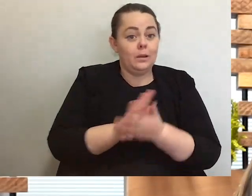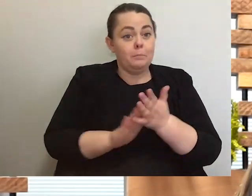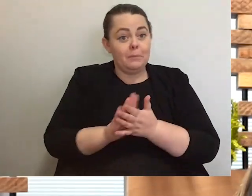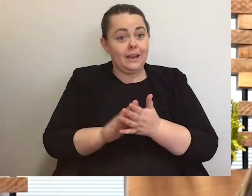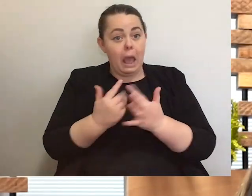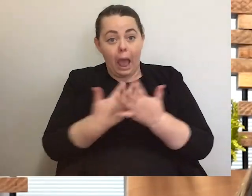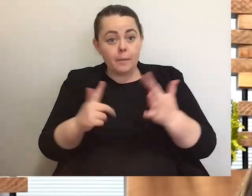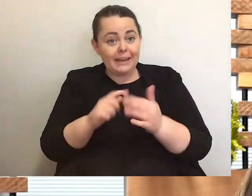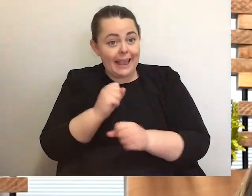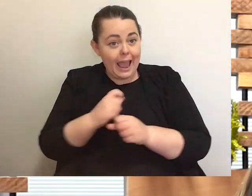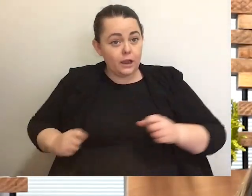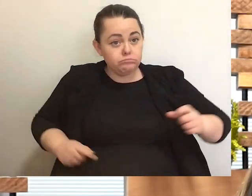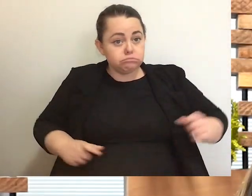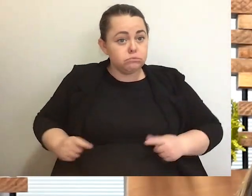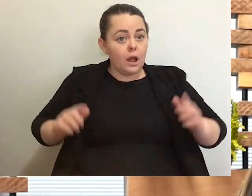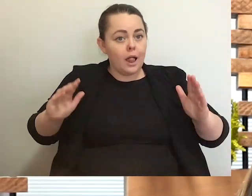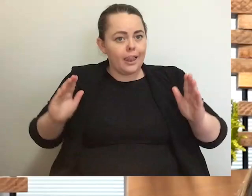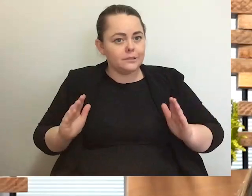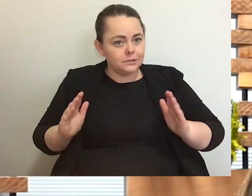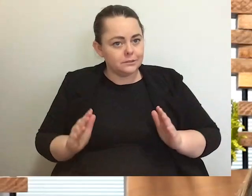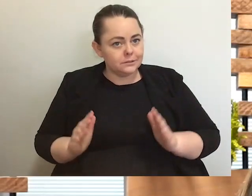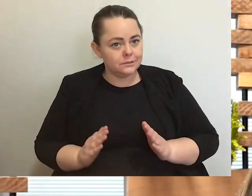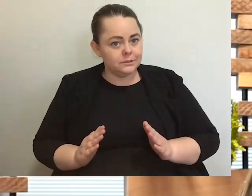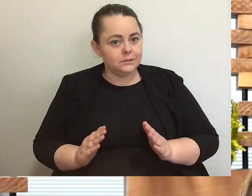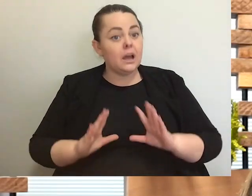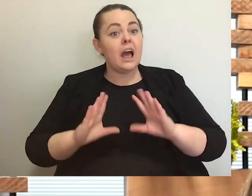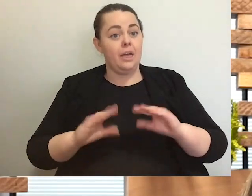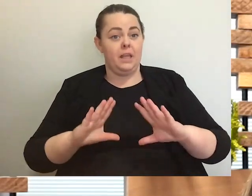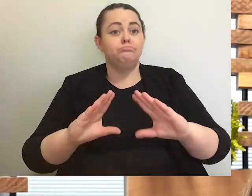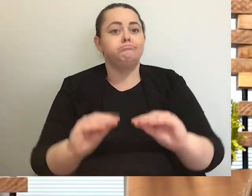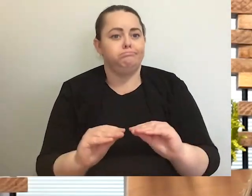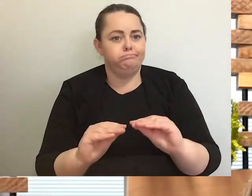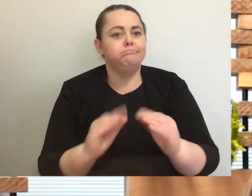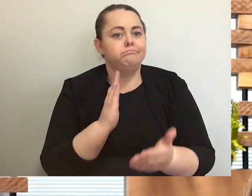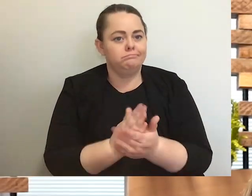Then there's menopause in itself when the final menstrual periods occurs